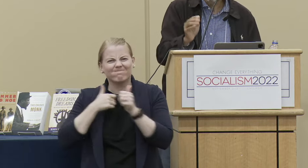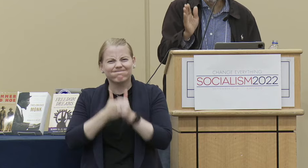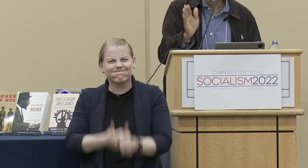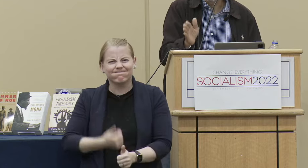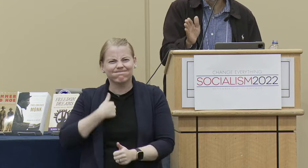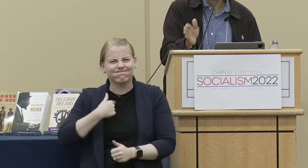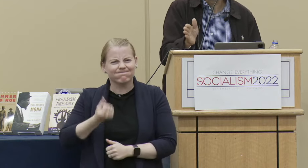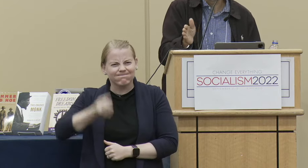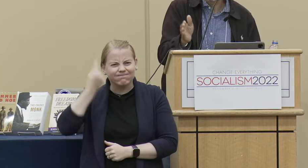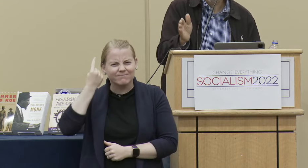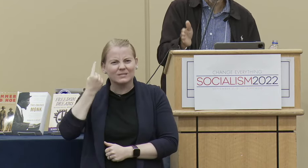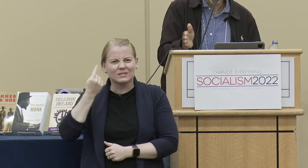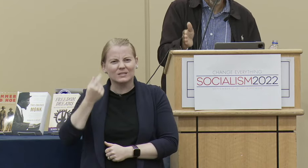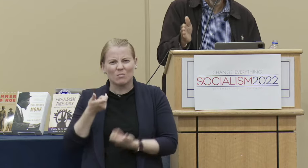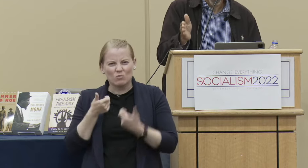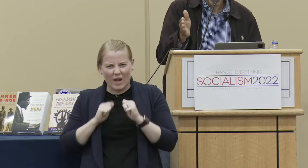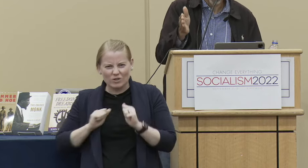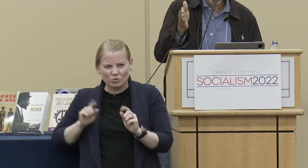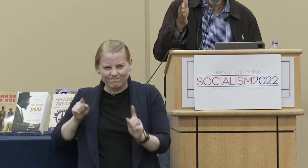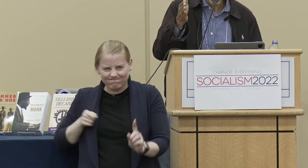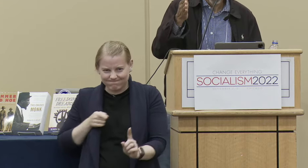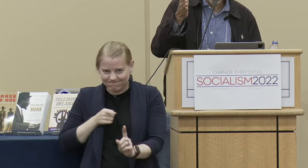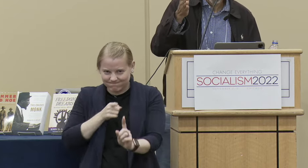trouble for this , but I want you to follow me, because I'm